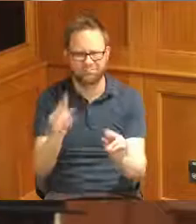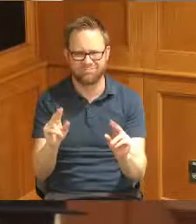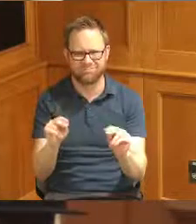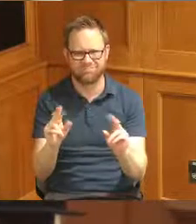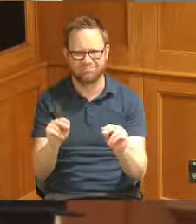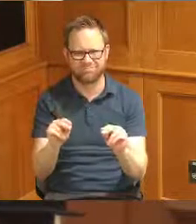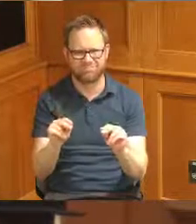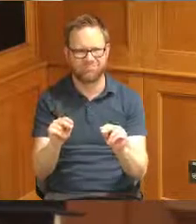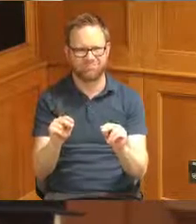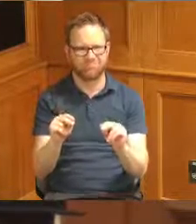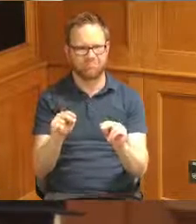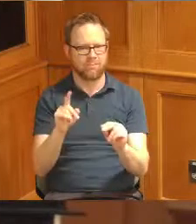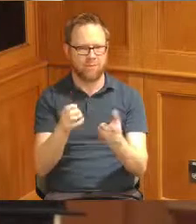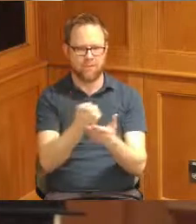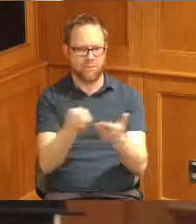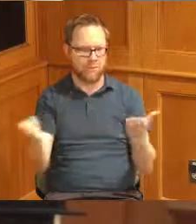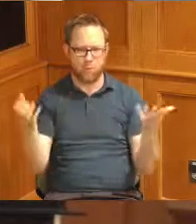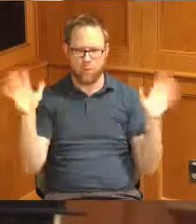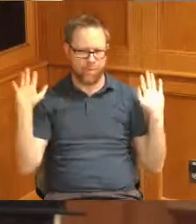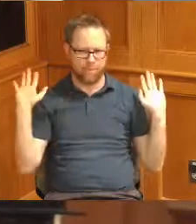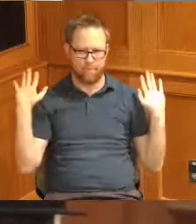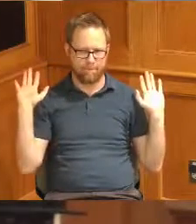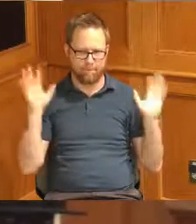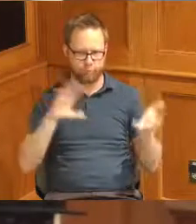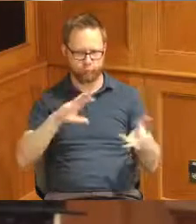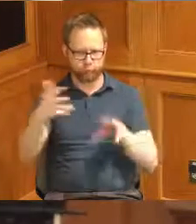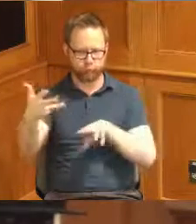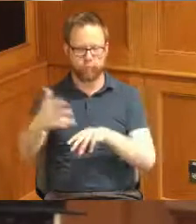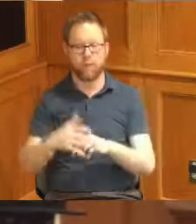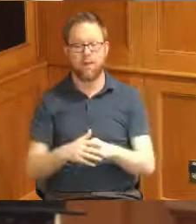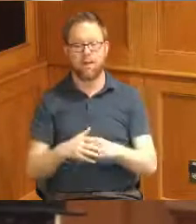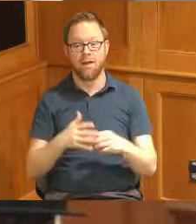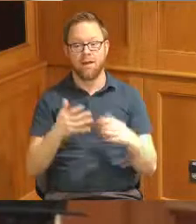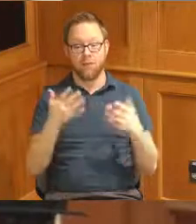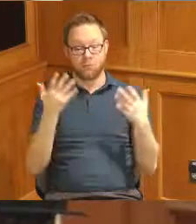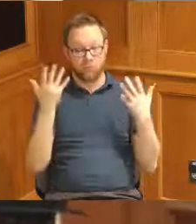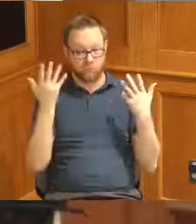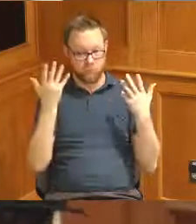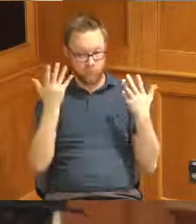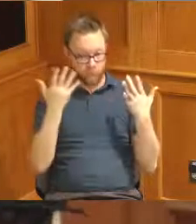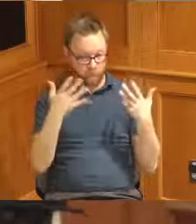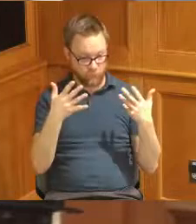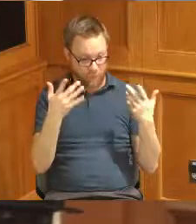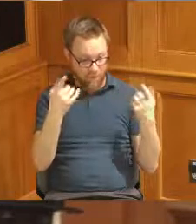again an equipment malfunction after the incident we recognized that there were 27 unique phone